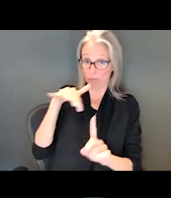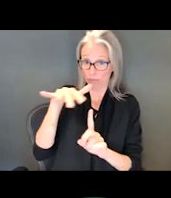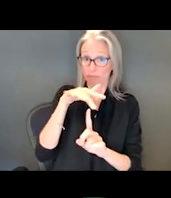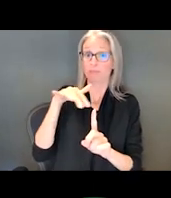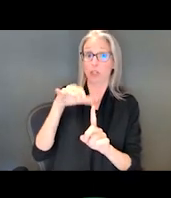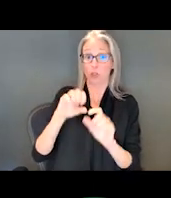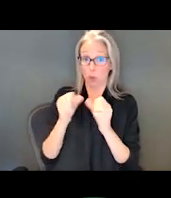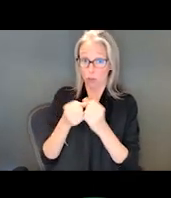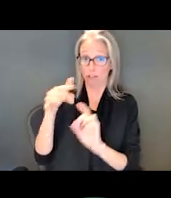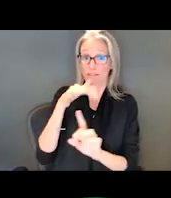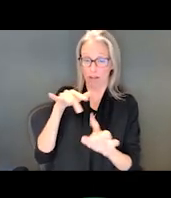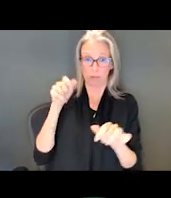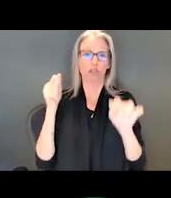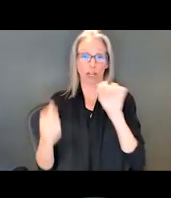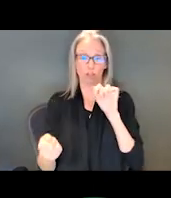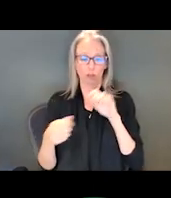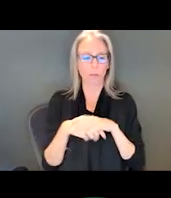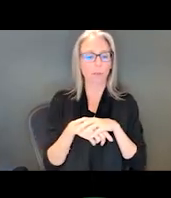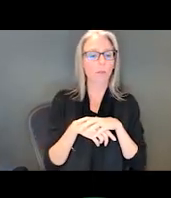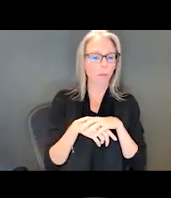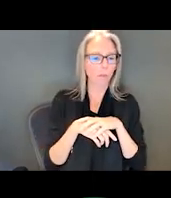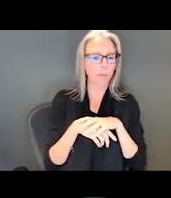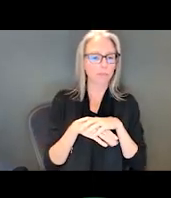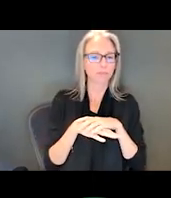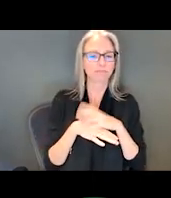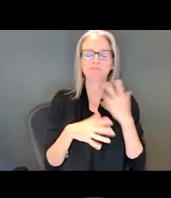sure that parks can be accessed by people with disabilities and caregivers.